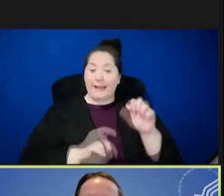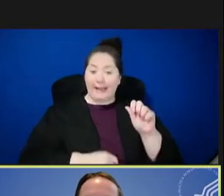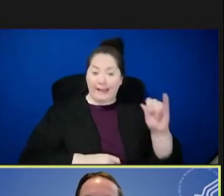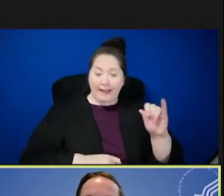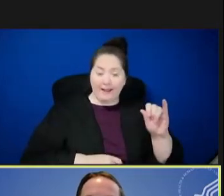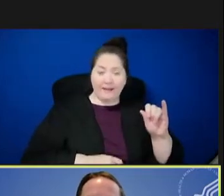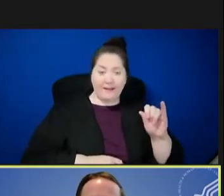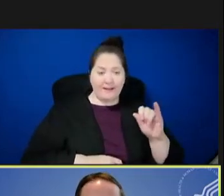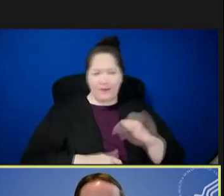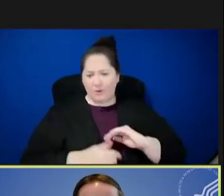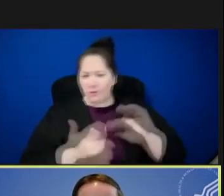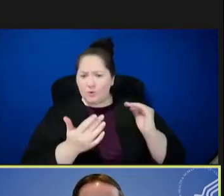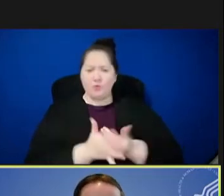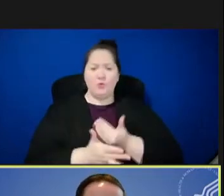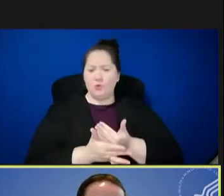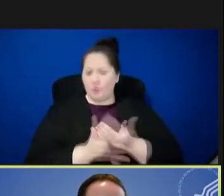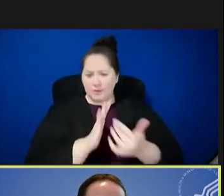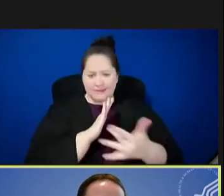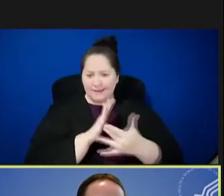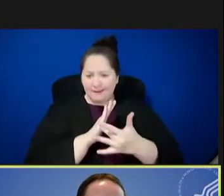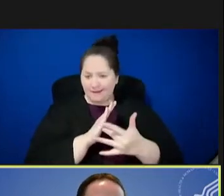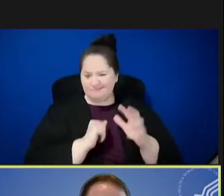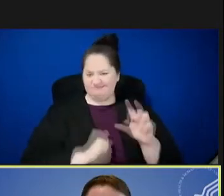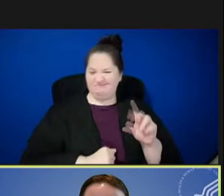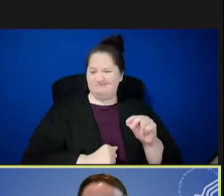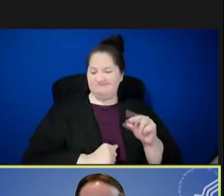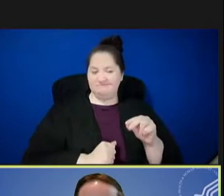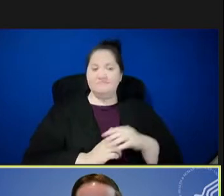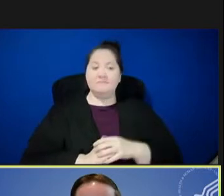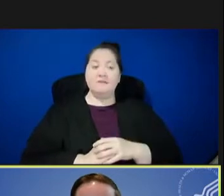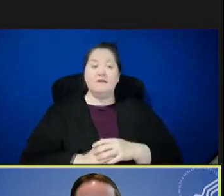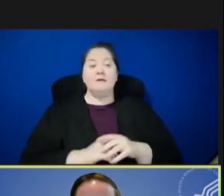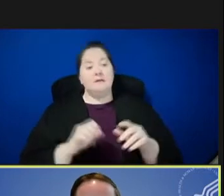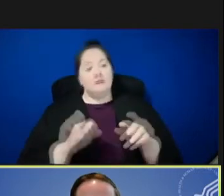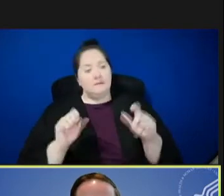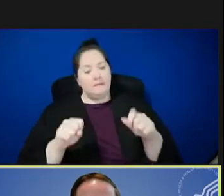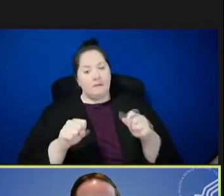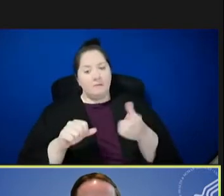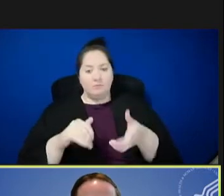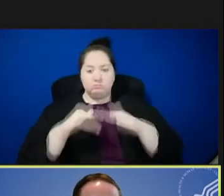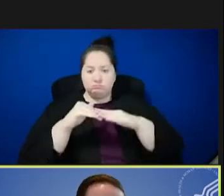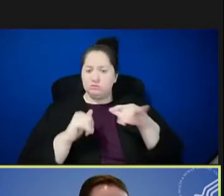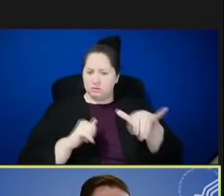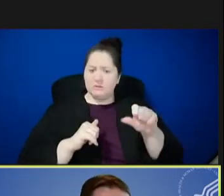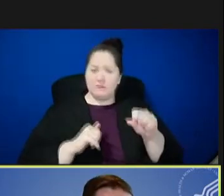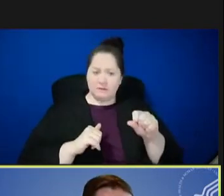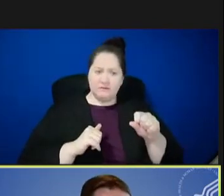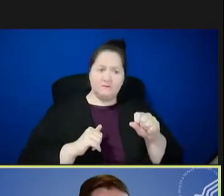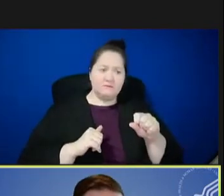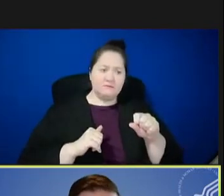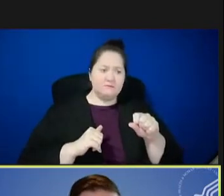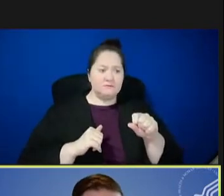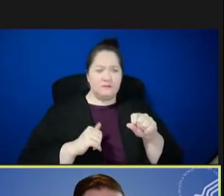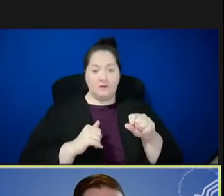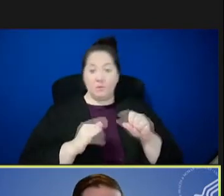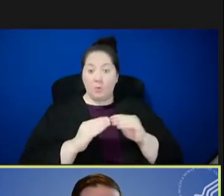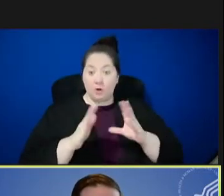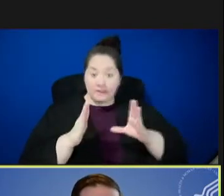entirely new. The capabilities have increased and the attention and literature has increased,